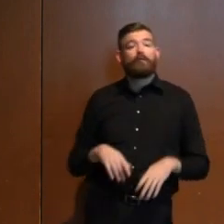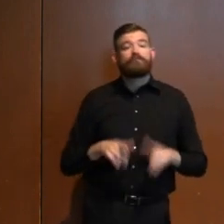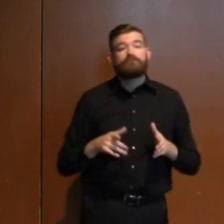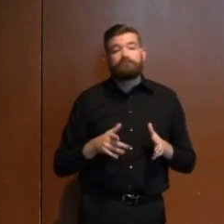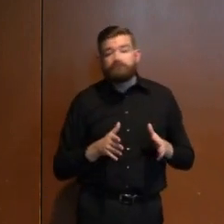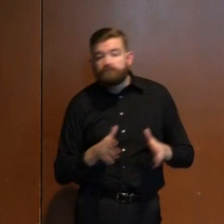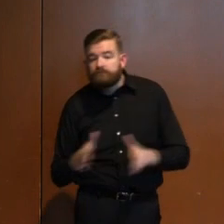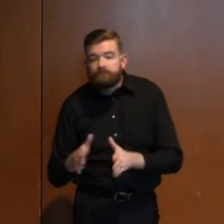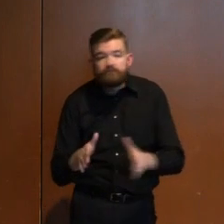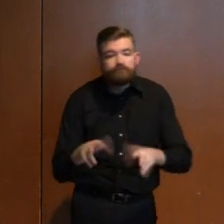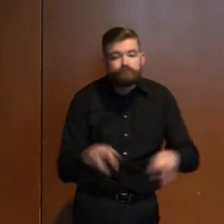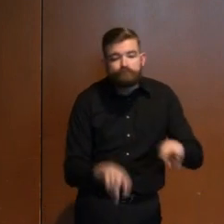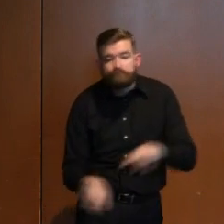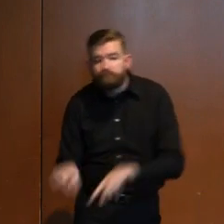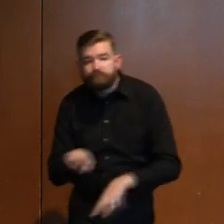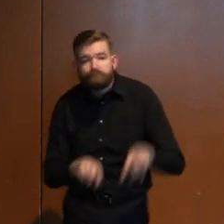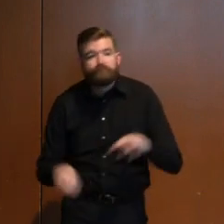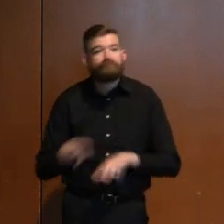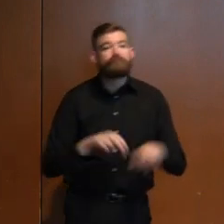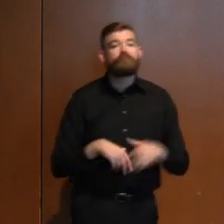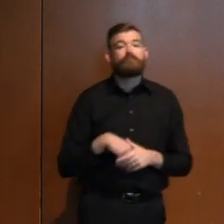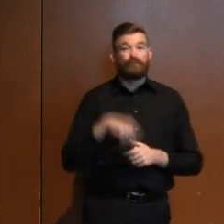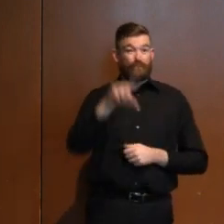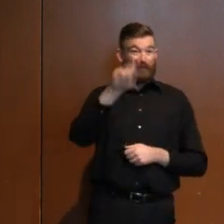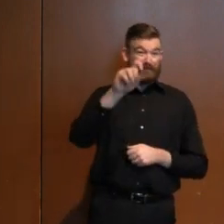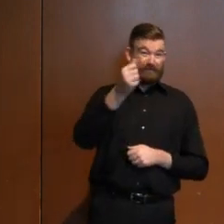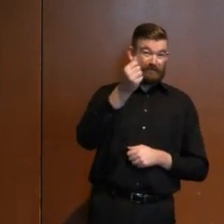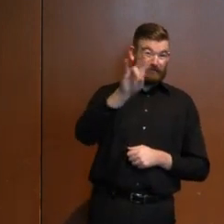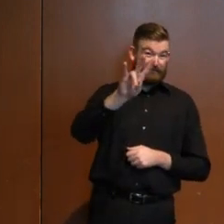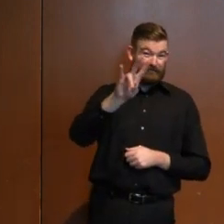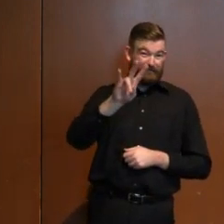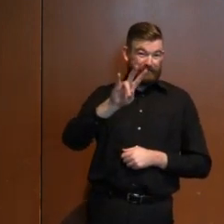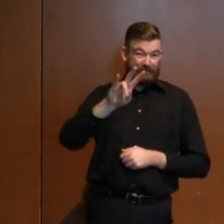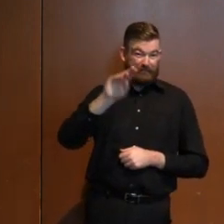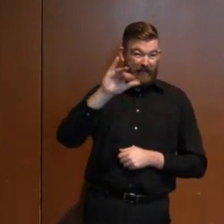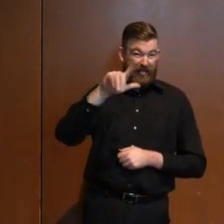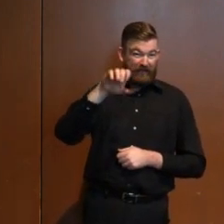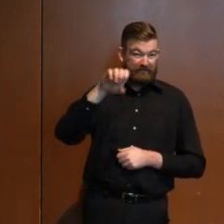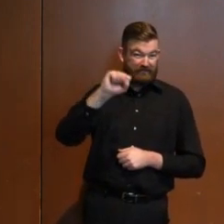IN THE PAST SEVERAL DECADE THE COASTAL RISK MANAGEMENT PROJECTS YOU'VE DONE.